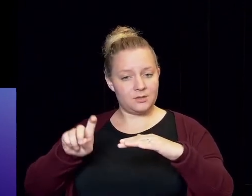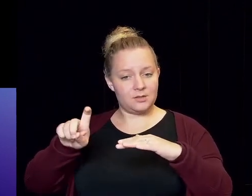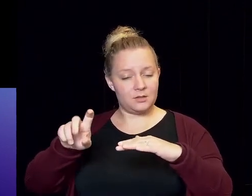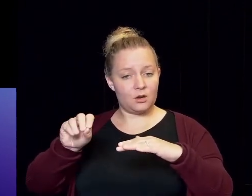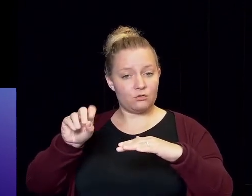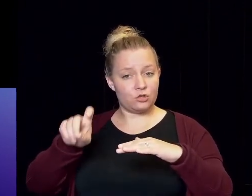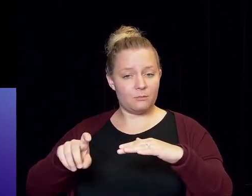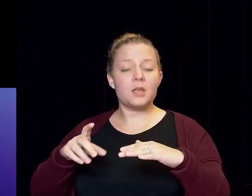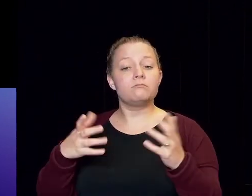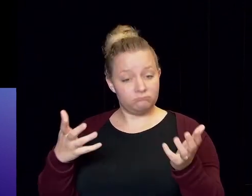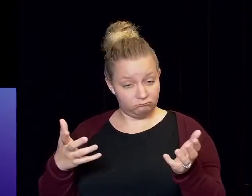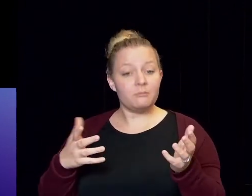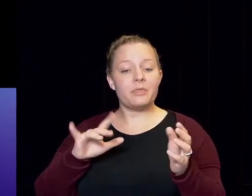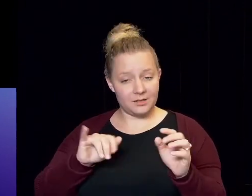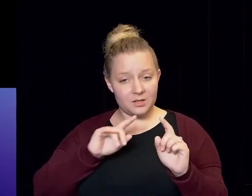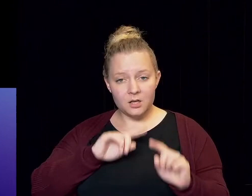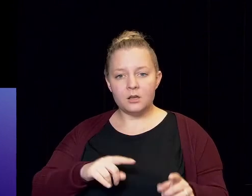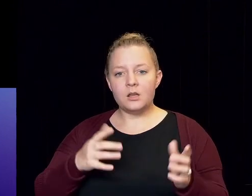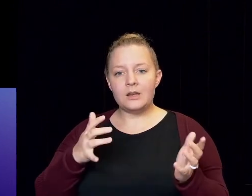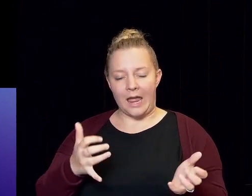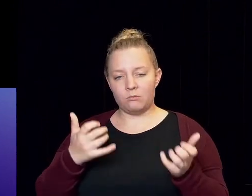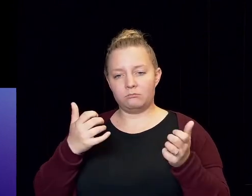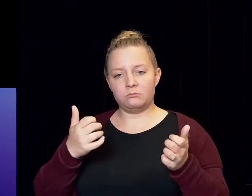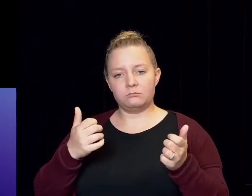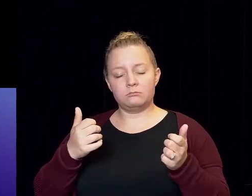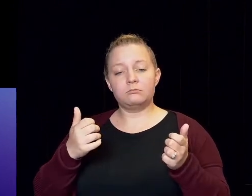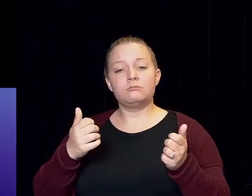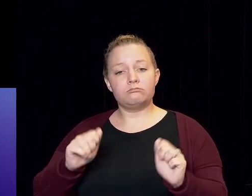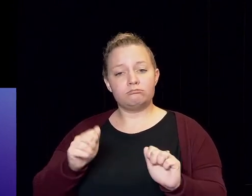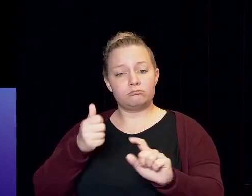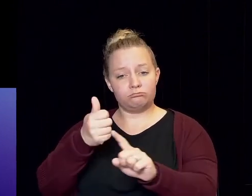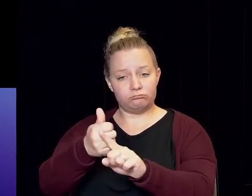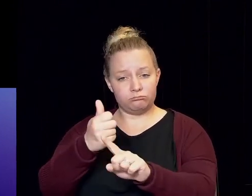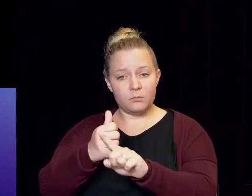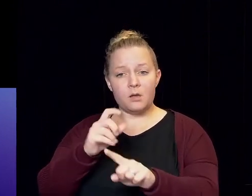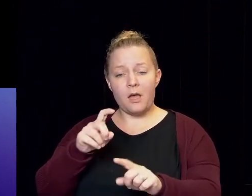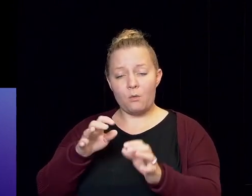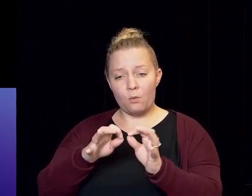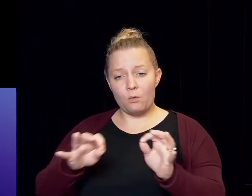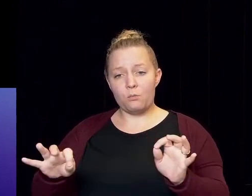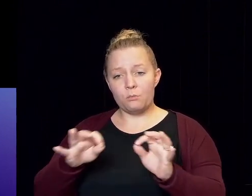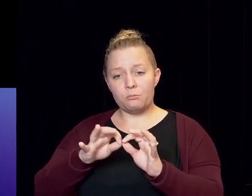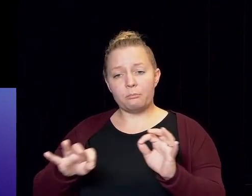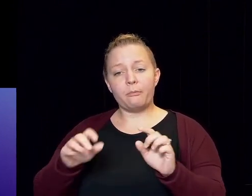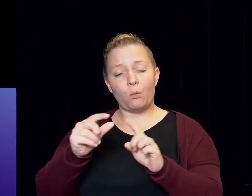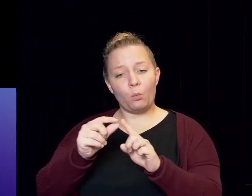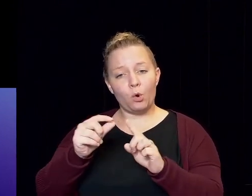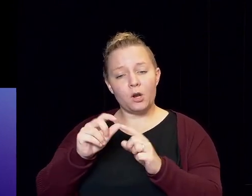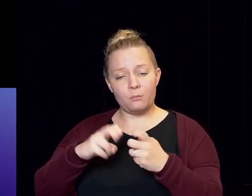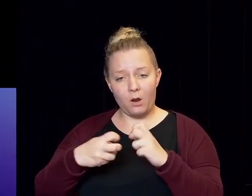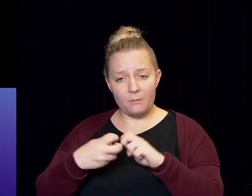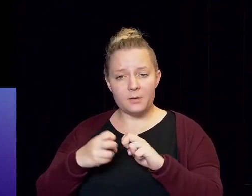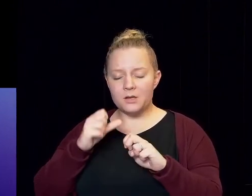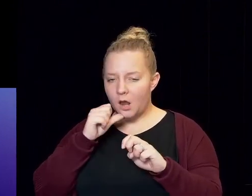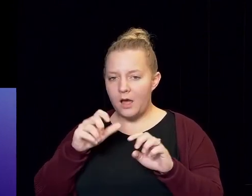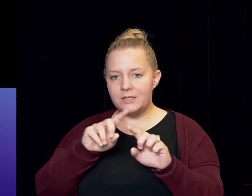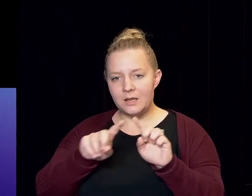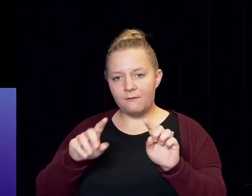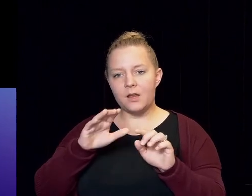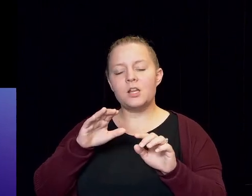All right, so now it's your turn. You have some word problems to try applying this. It shouldn't be anything different than what we've already been doing with you. Just try to apply these skills to